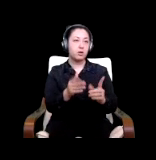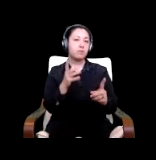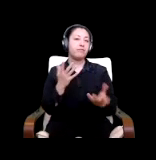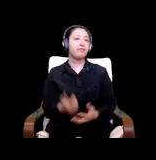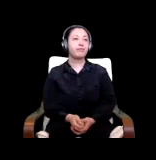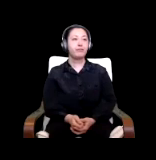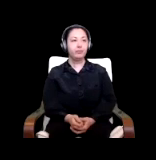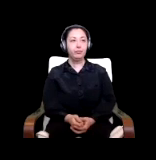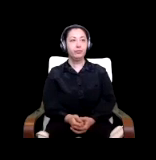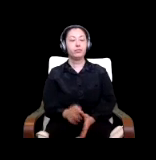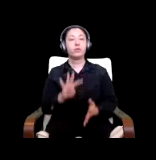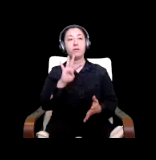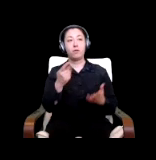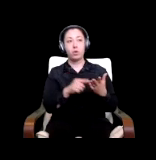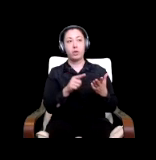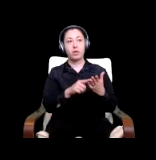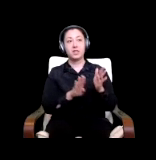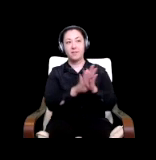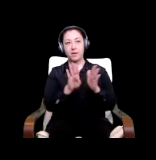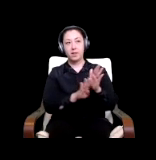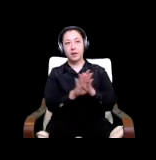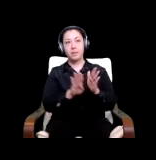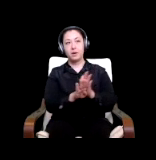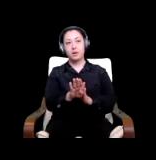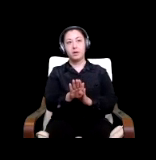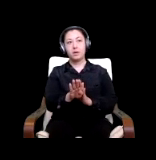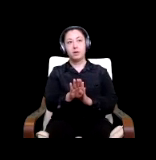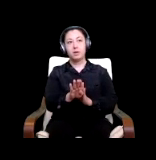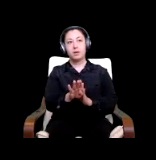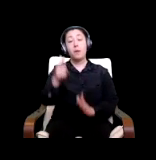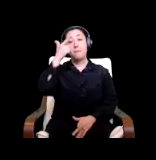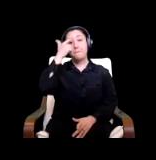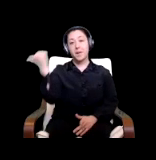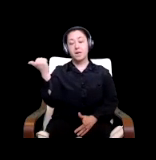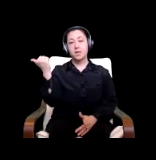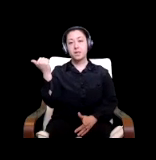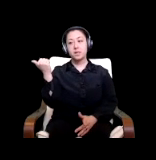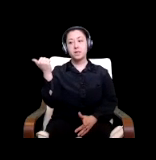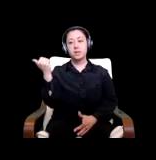And then developmental. So because of the time spent in hospitals early in life, multiple